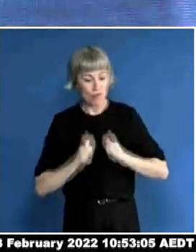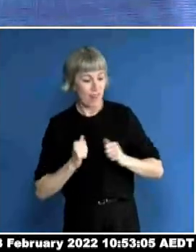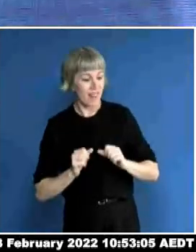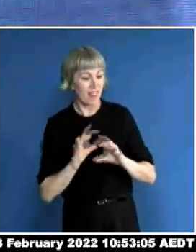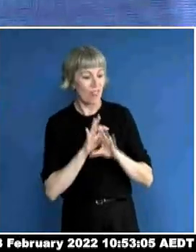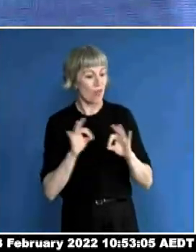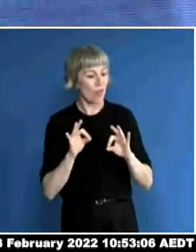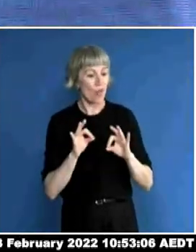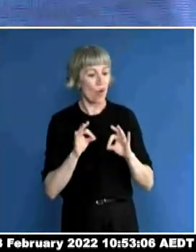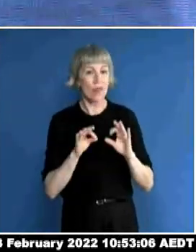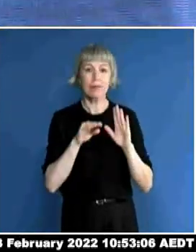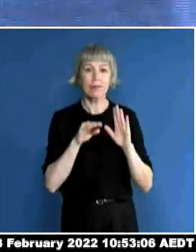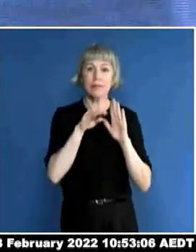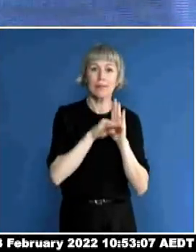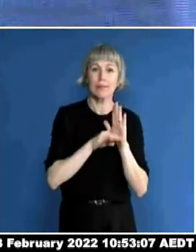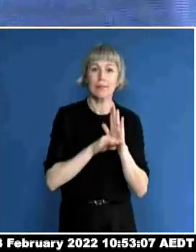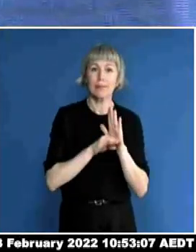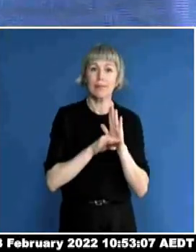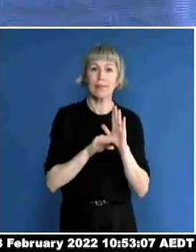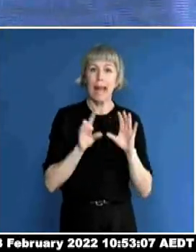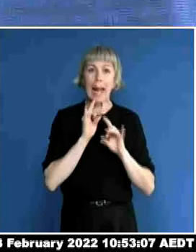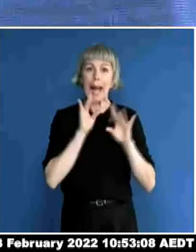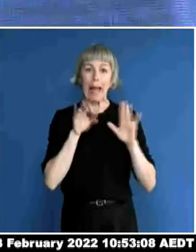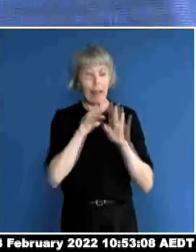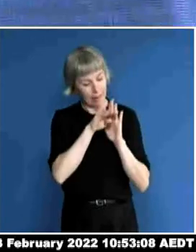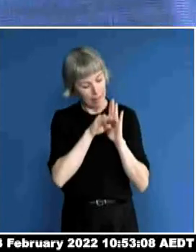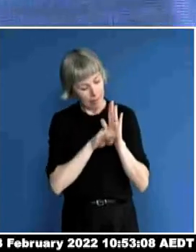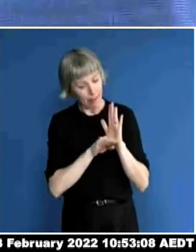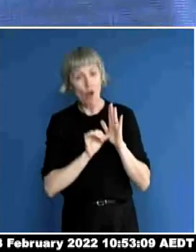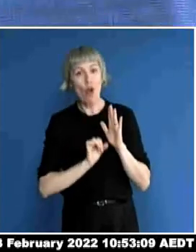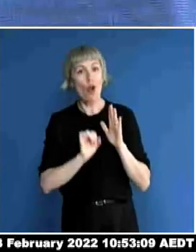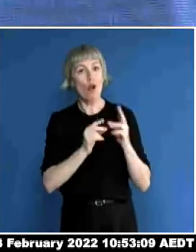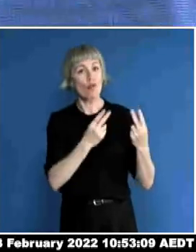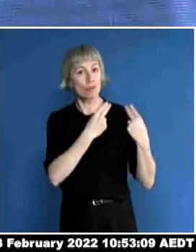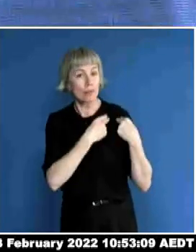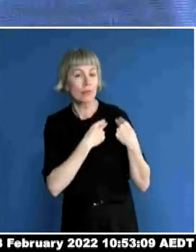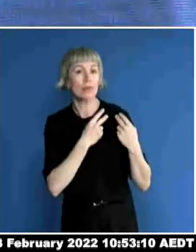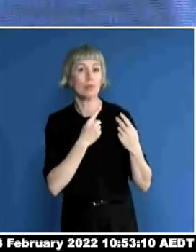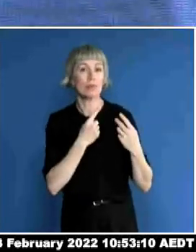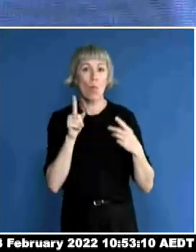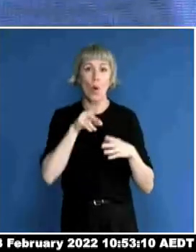and responsibilities, despite explaining that that was something that she needed to